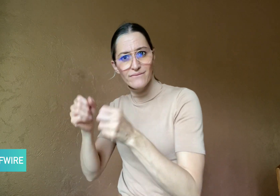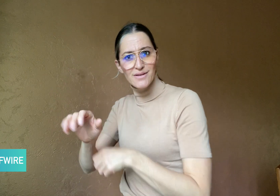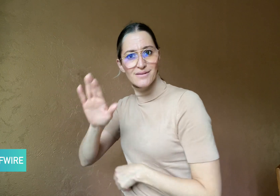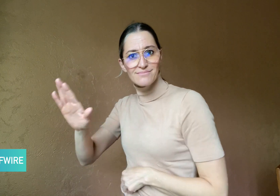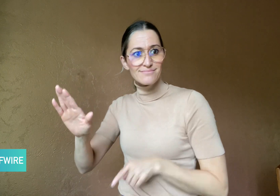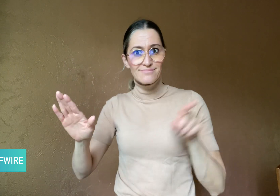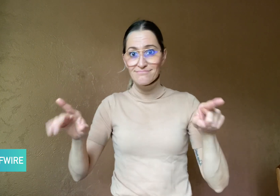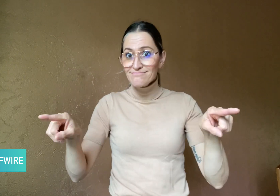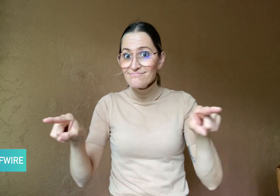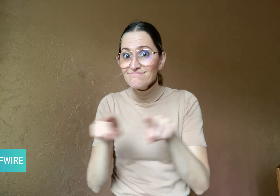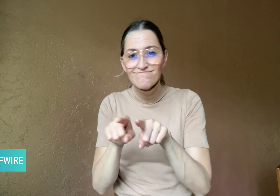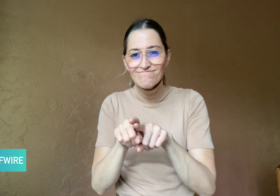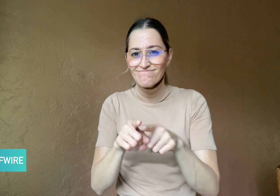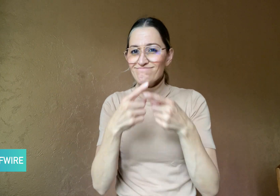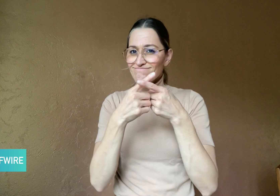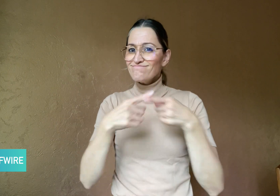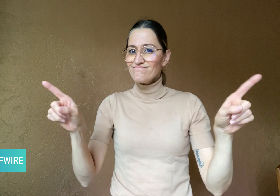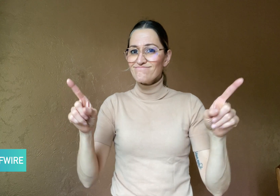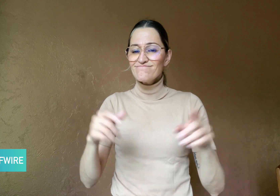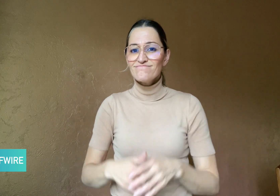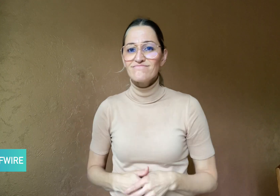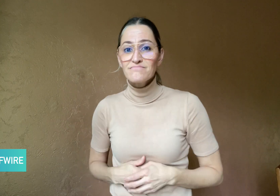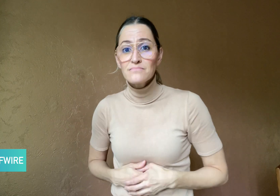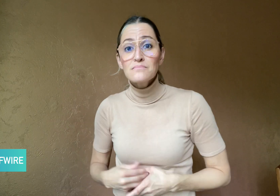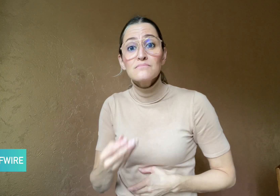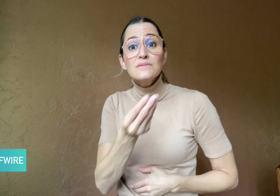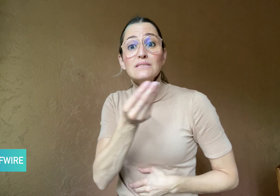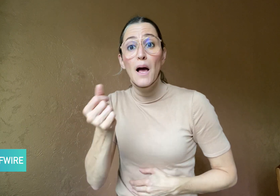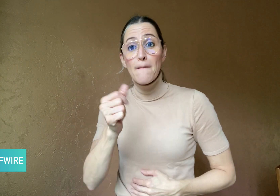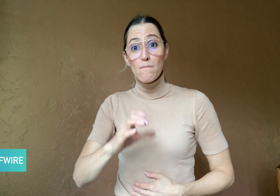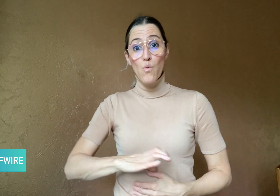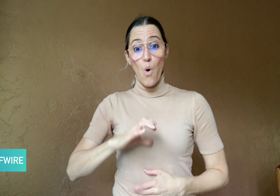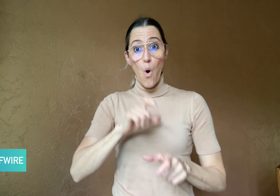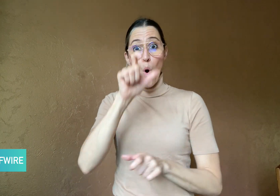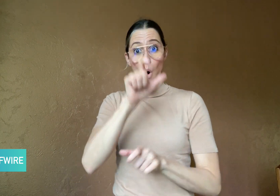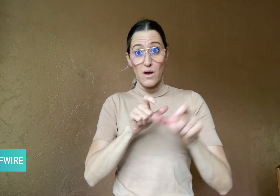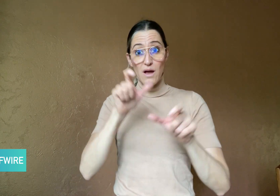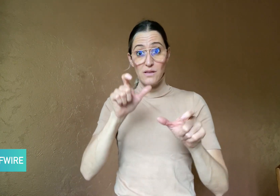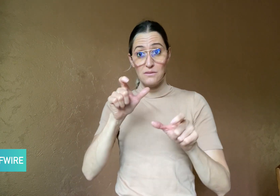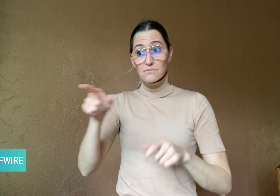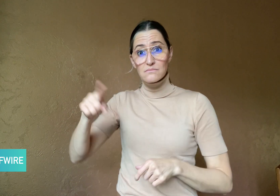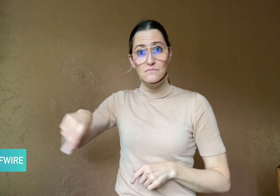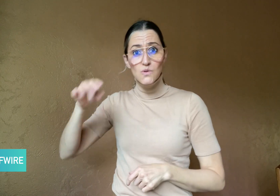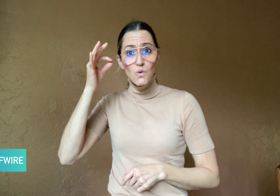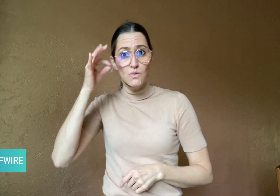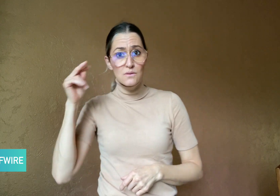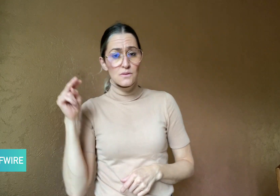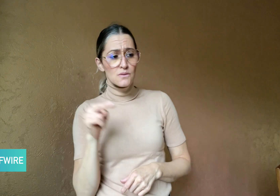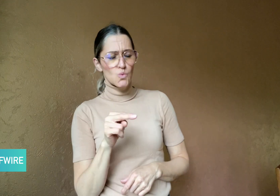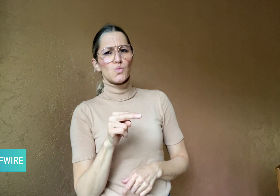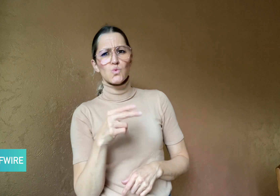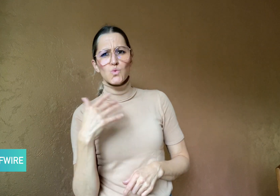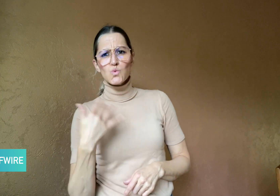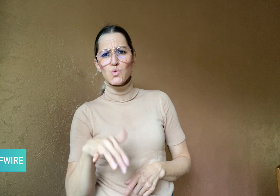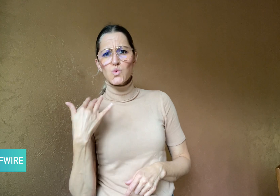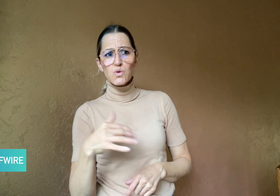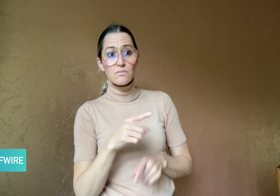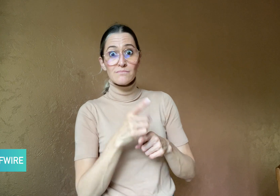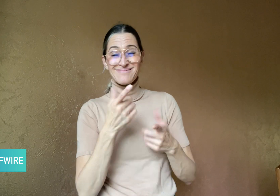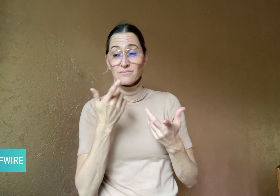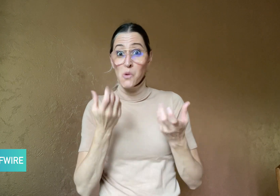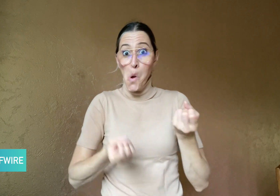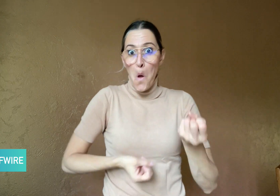to be too expressive, animated, and emotional because they